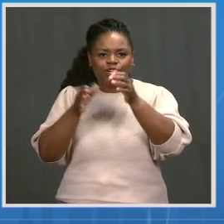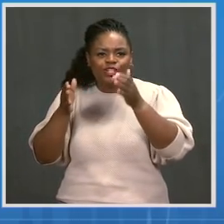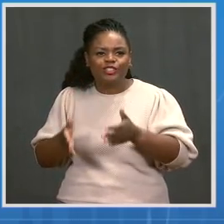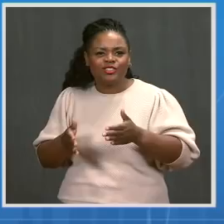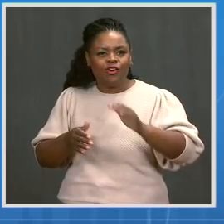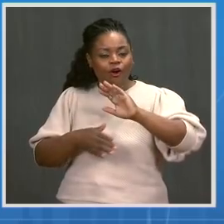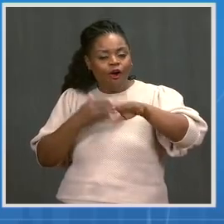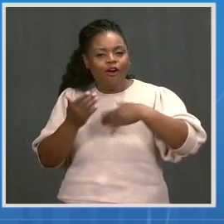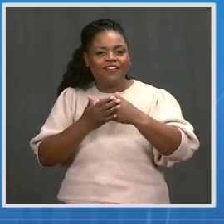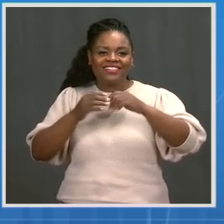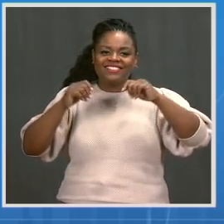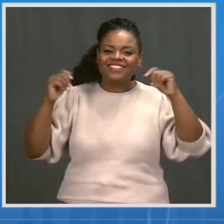in such a short period of time.